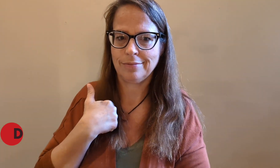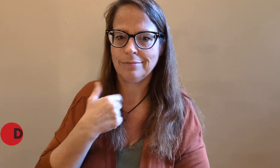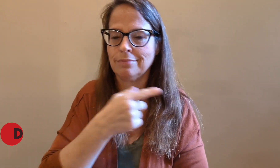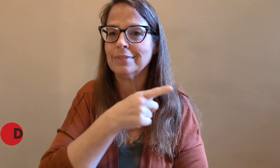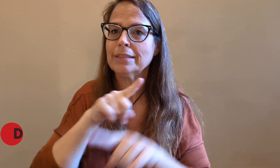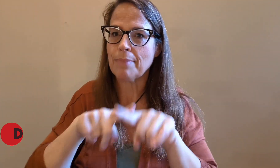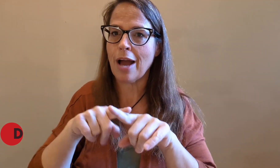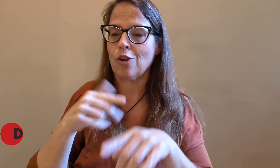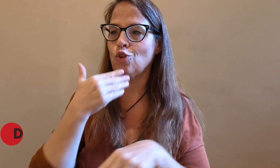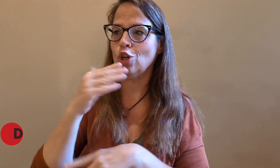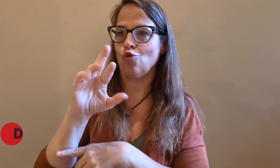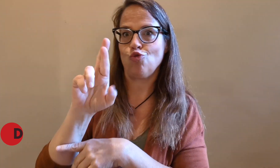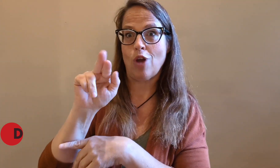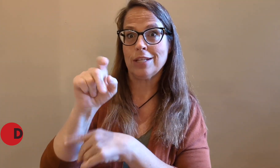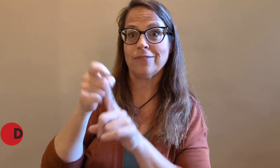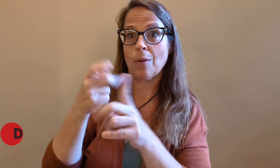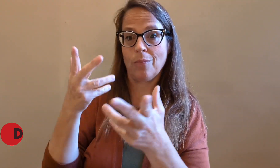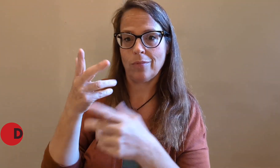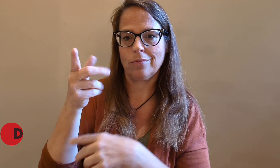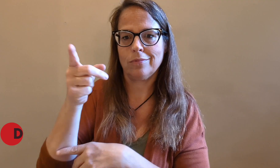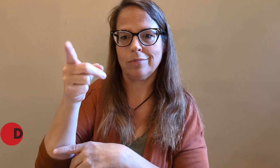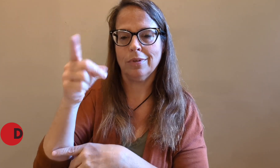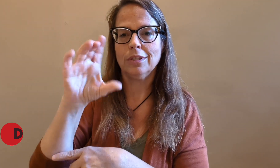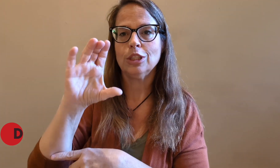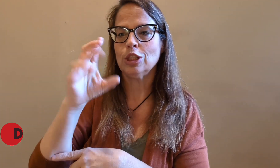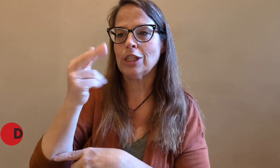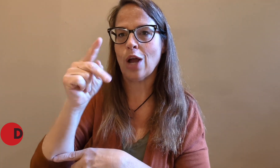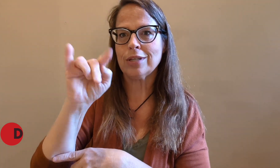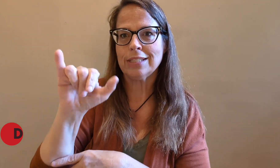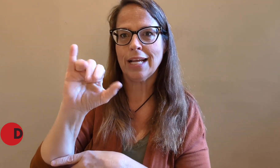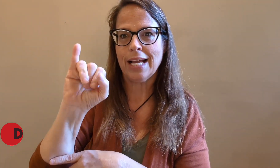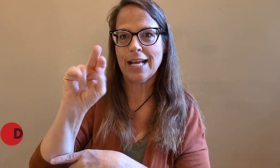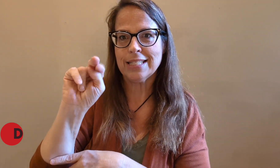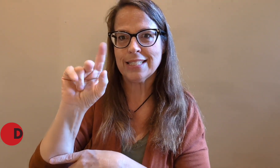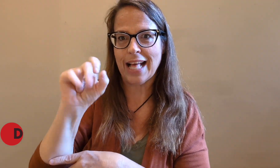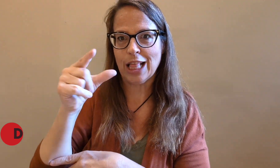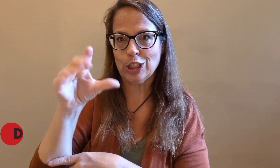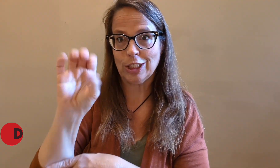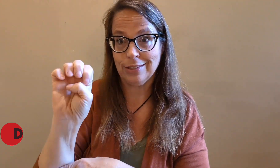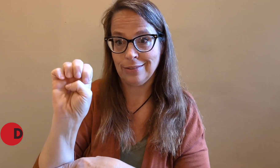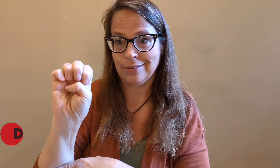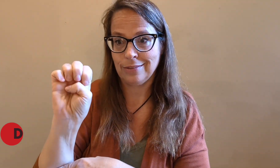They depend on a good rating from Charity Intelligence.